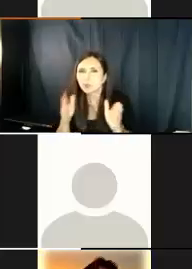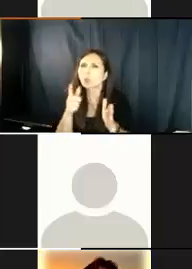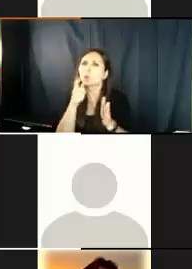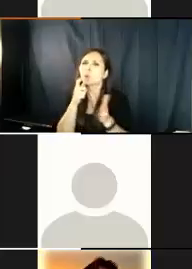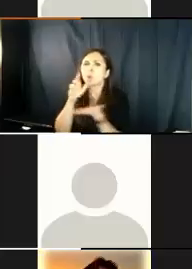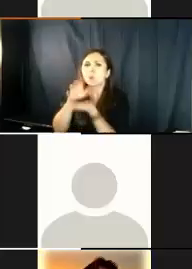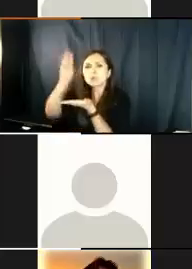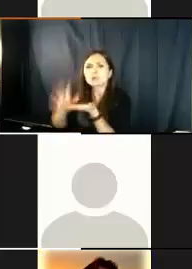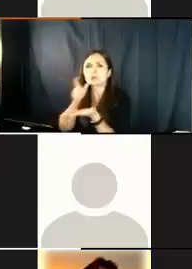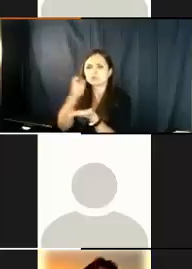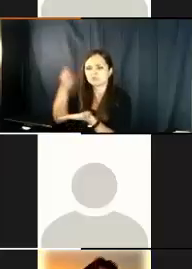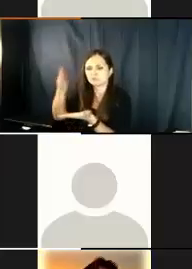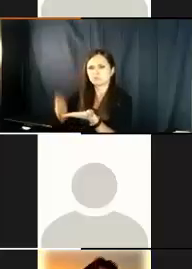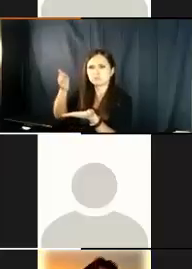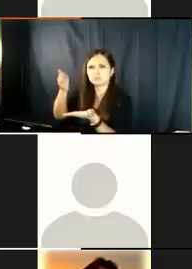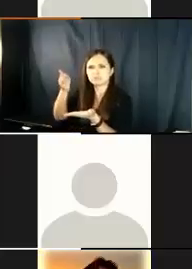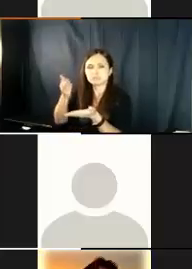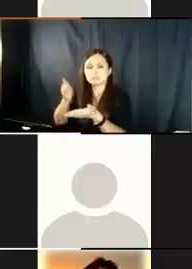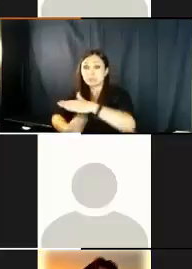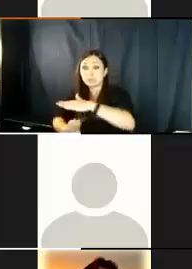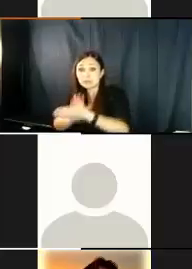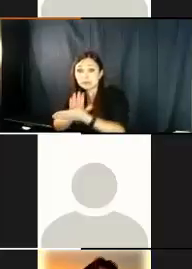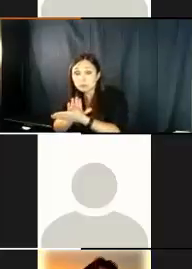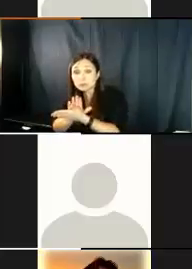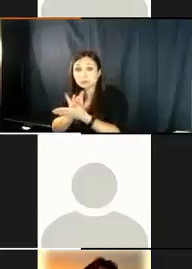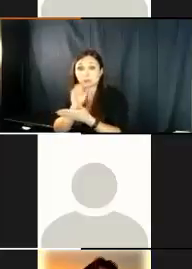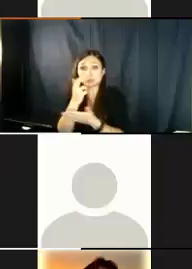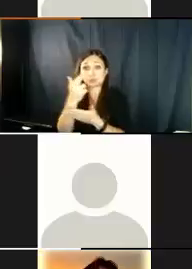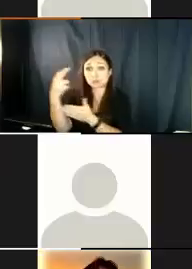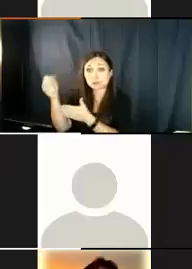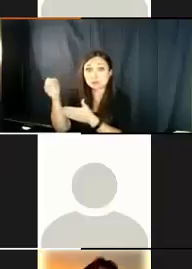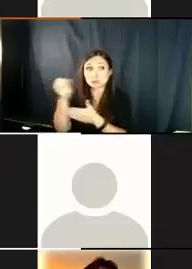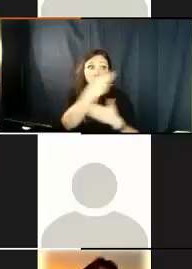Are we talking about elementary school learners, junior high, high school, adults?